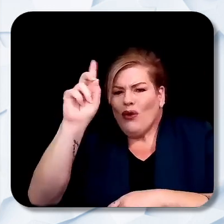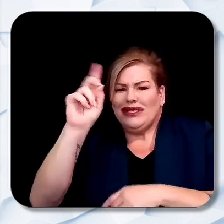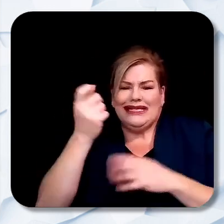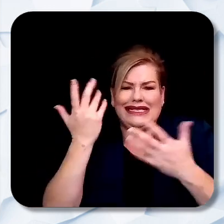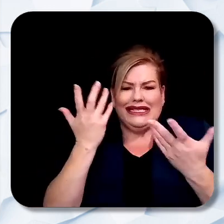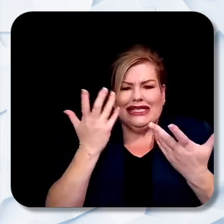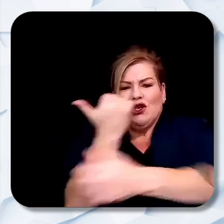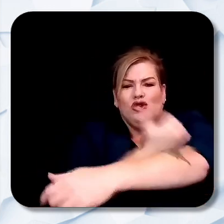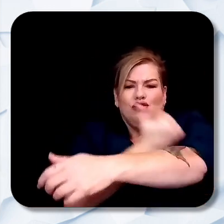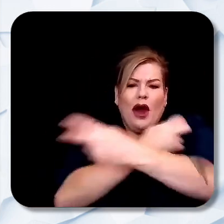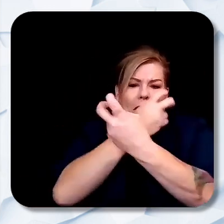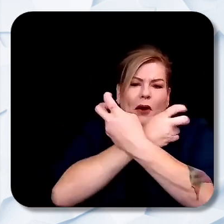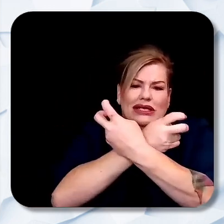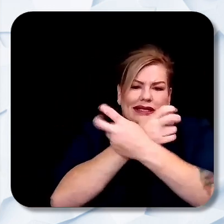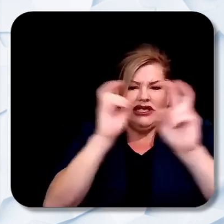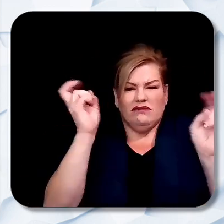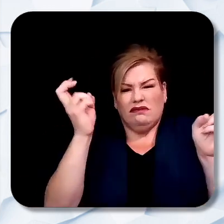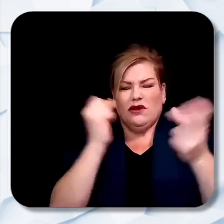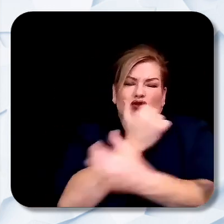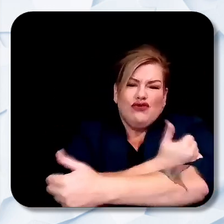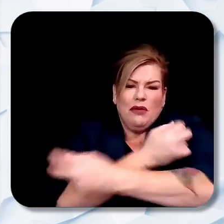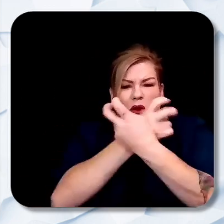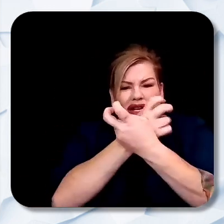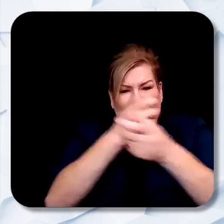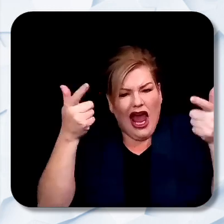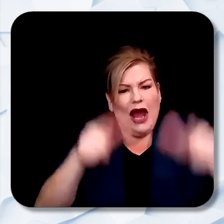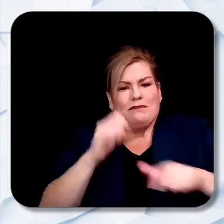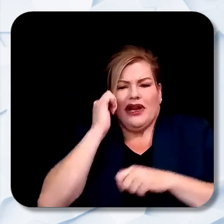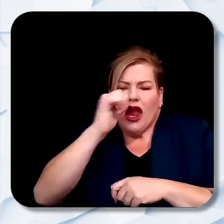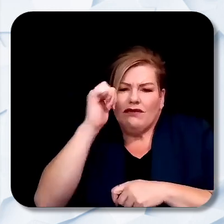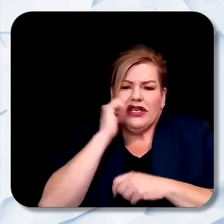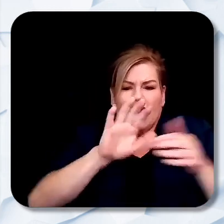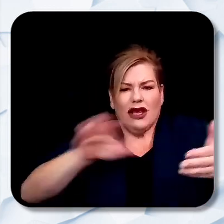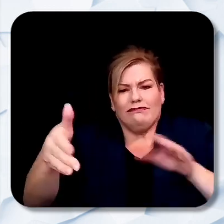as happen across the United States every day. So, I talked a little bit about urgency. How